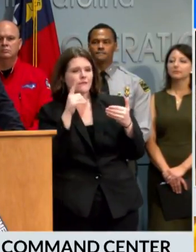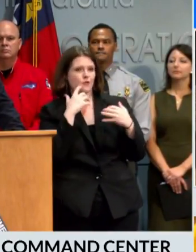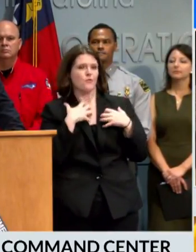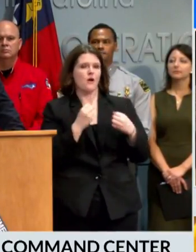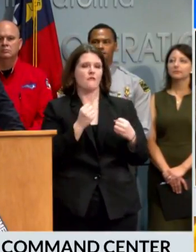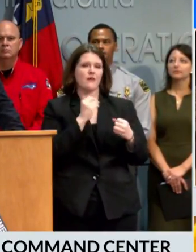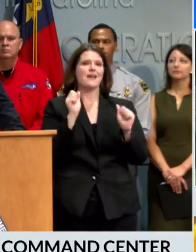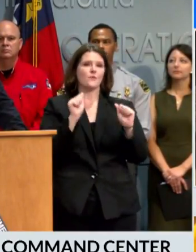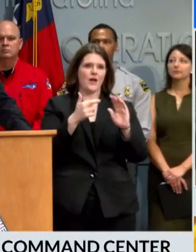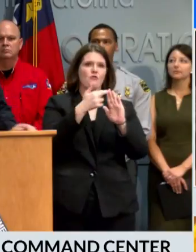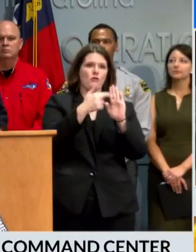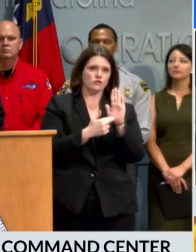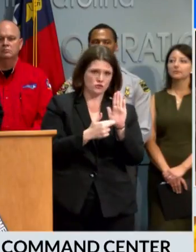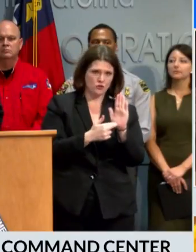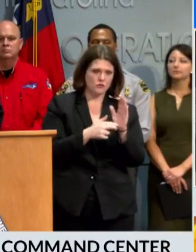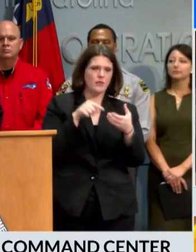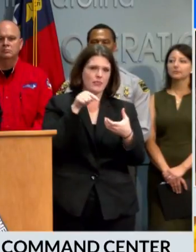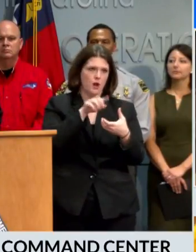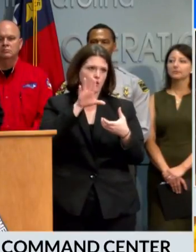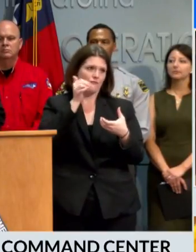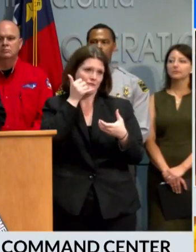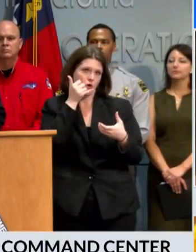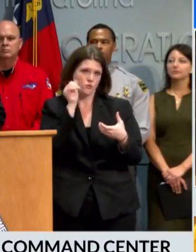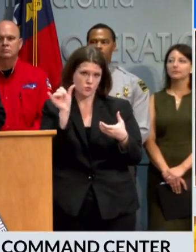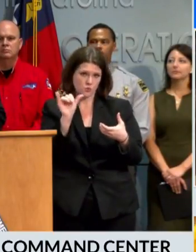APP AND IT CAN HELP YOU TO